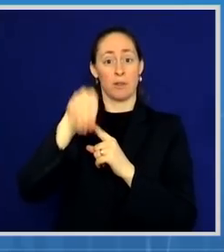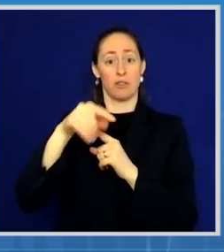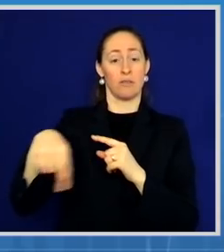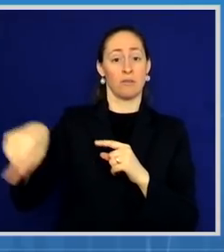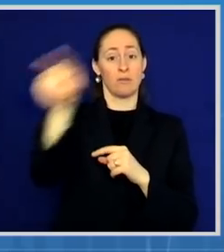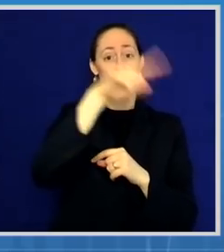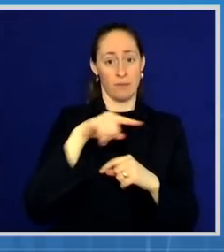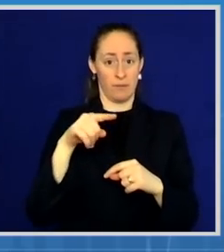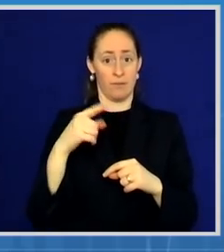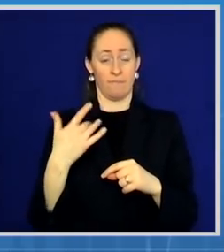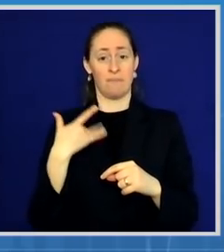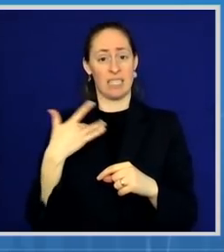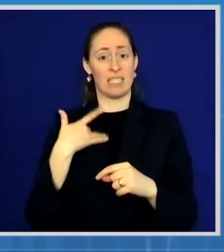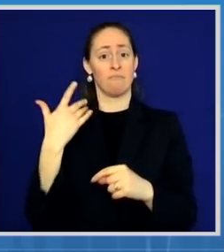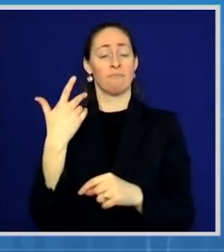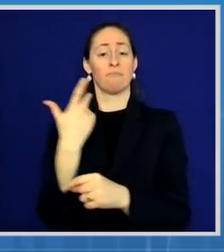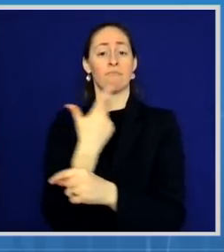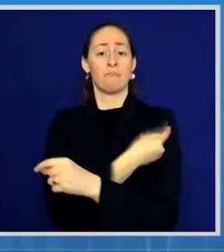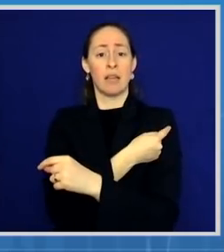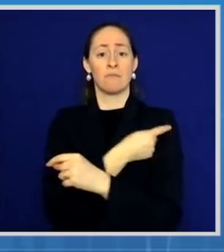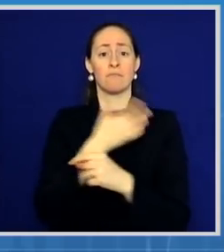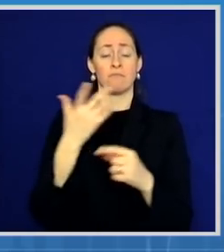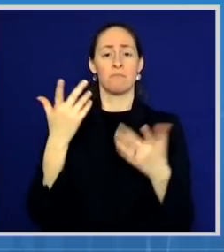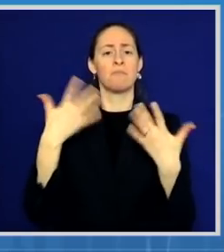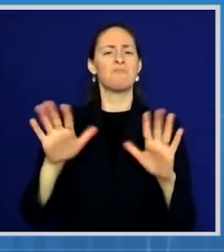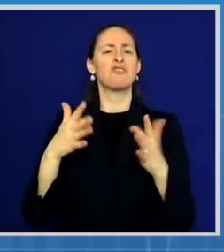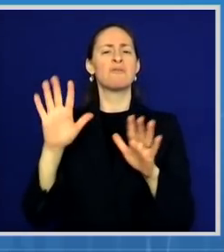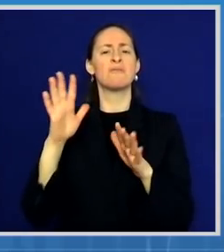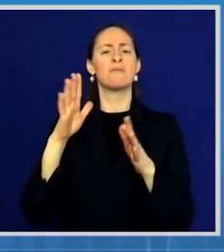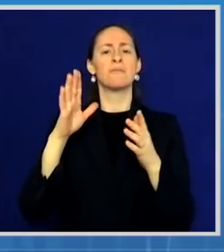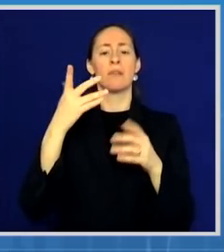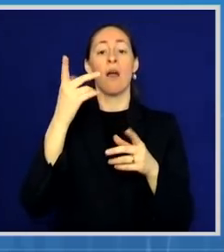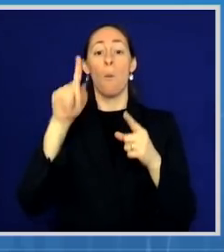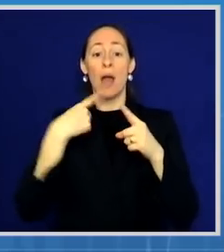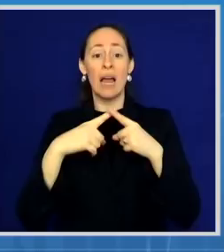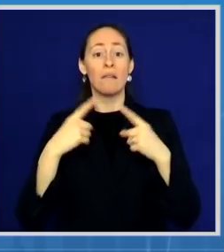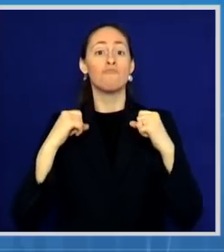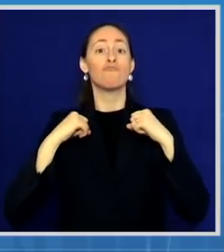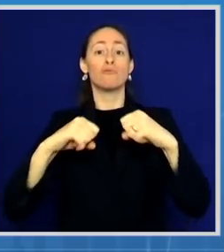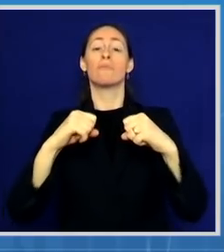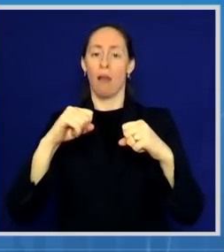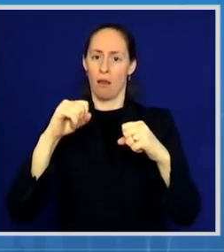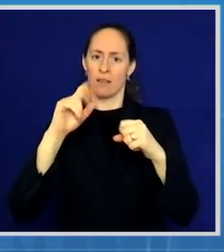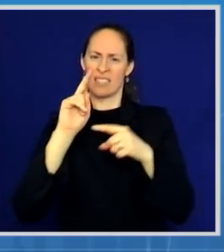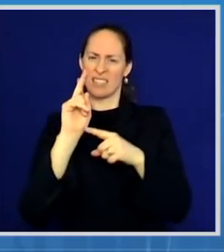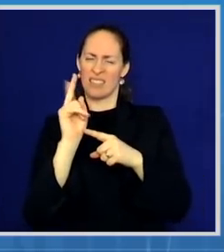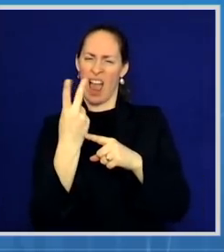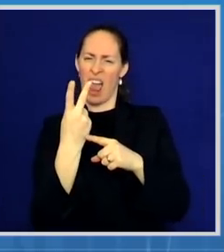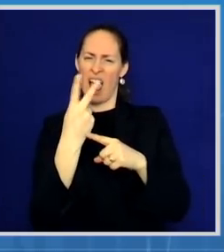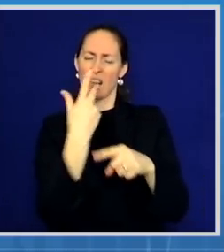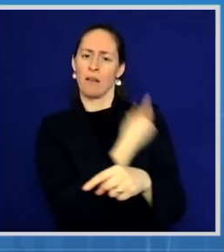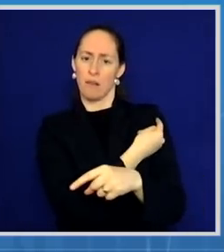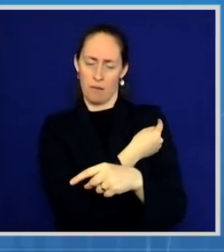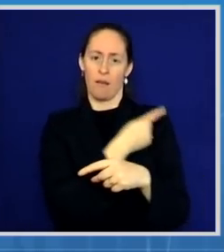by one to two weeks after the second dose. So 44 percent of people are on board clearly with the second dose.